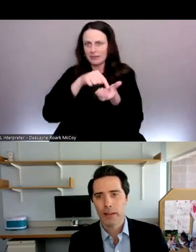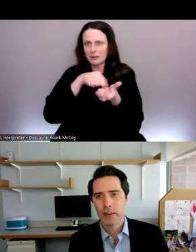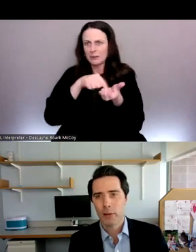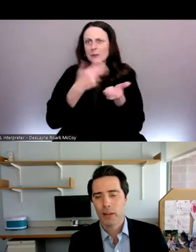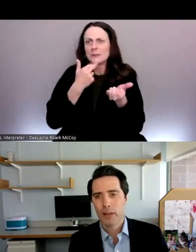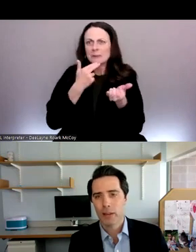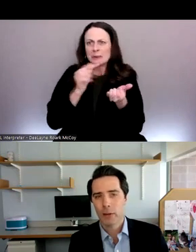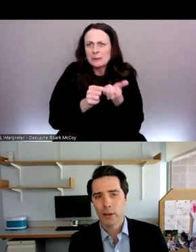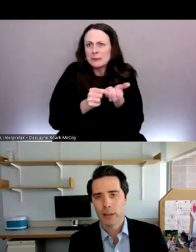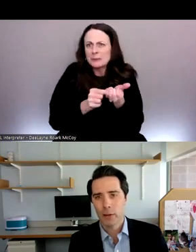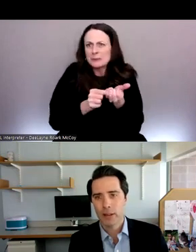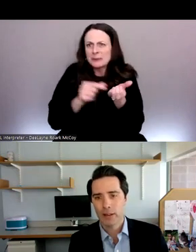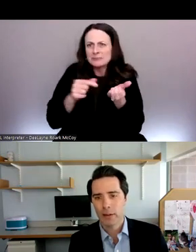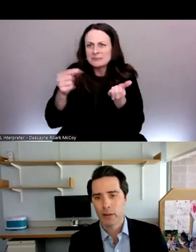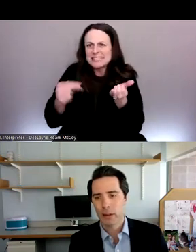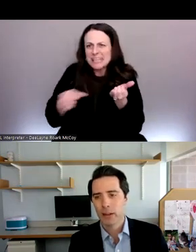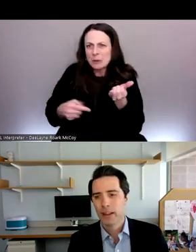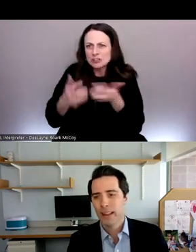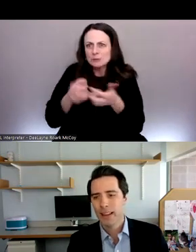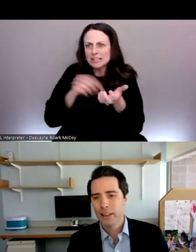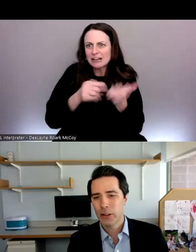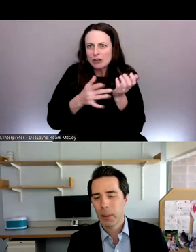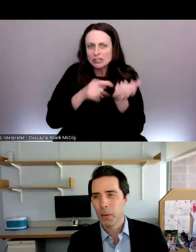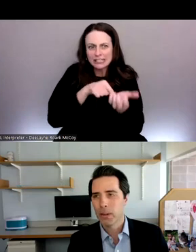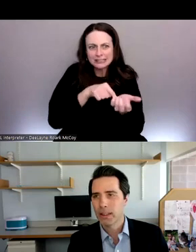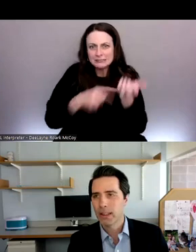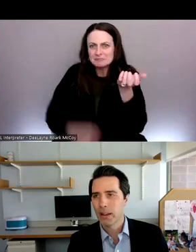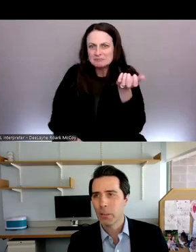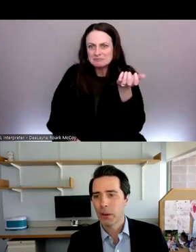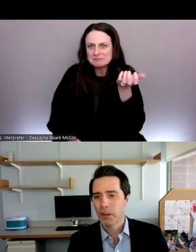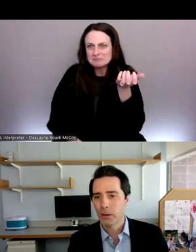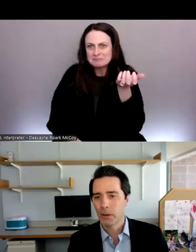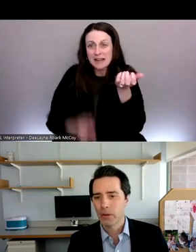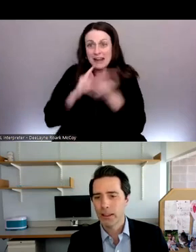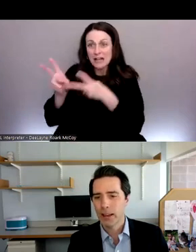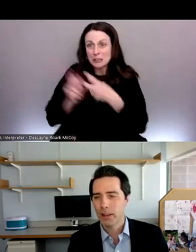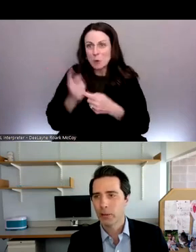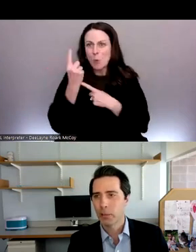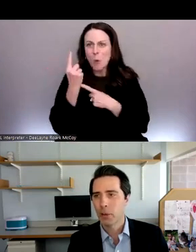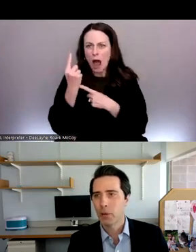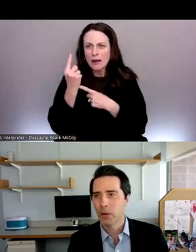so this is the newest sequencing technology and it actually pulls a